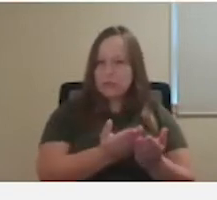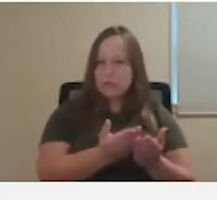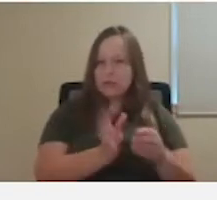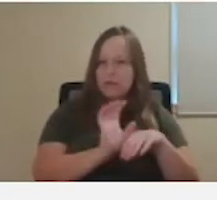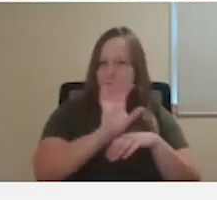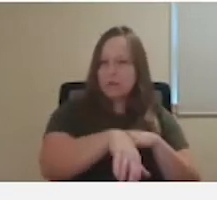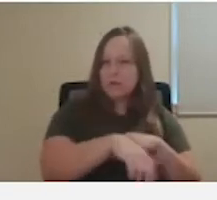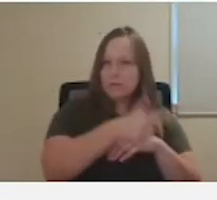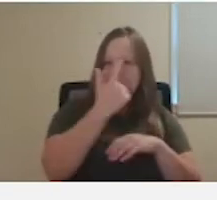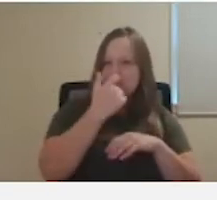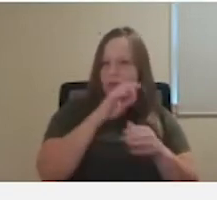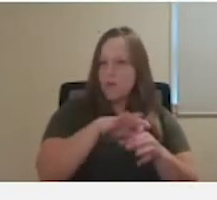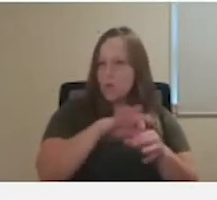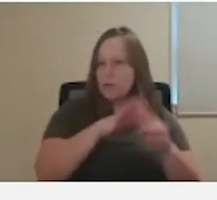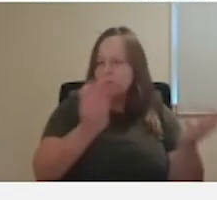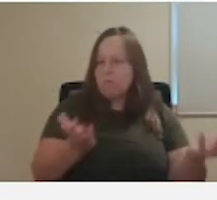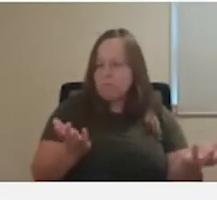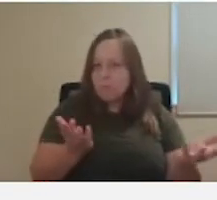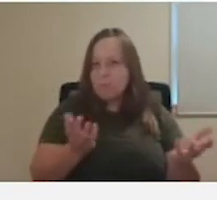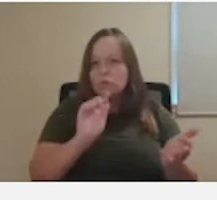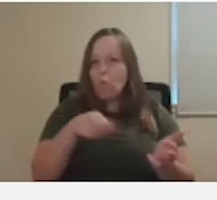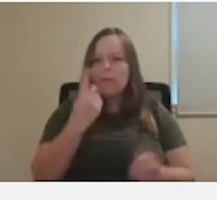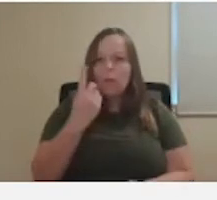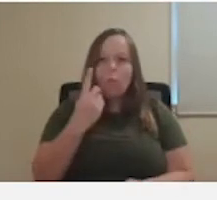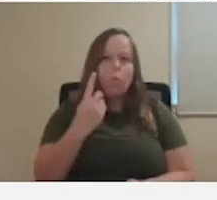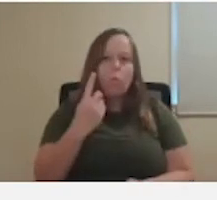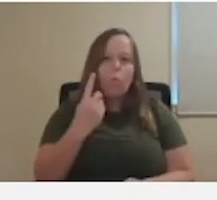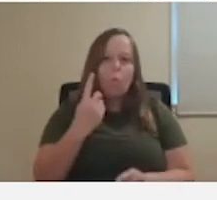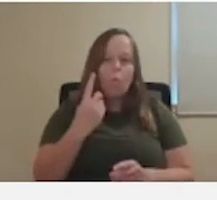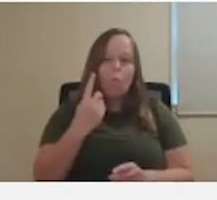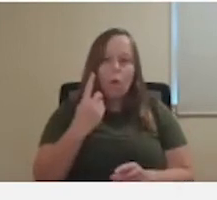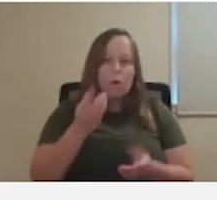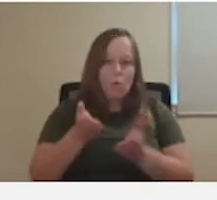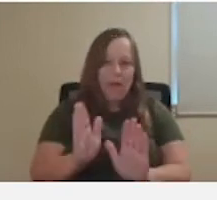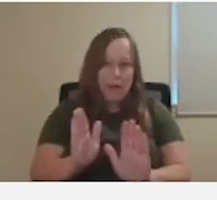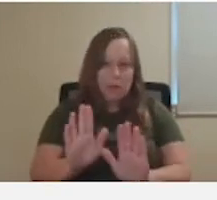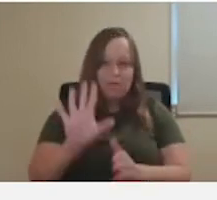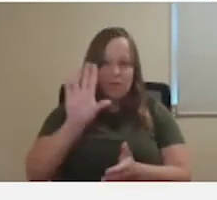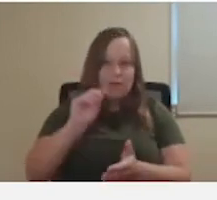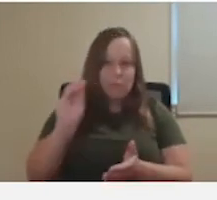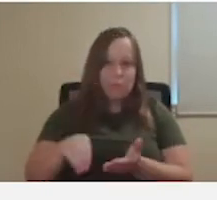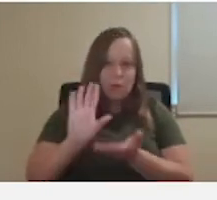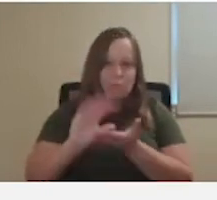voted. So it's only rides to the polls, but it's a 50% voucher